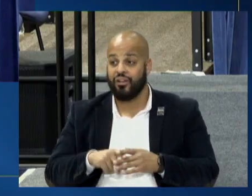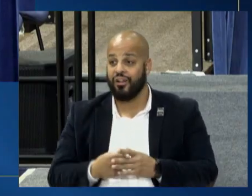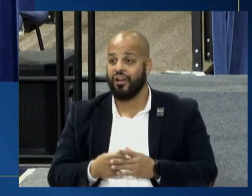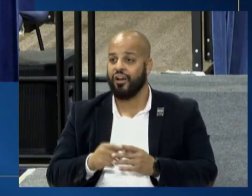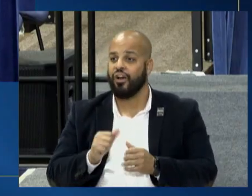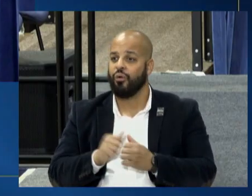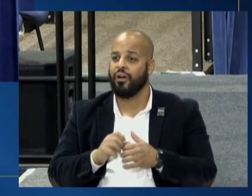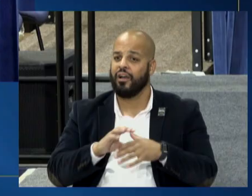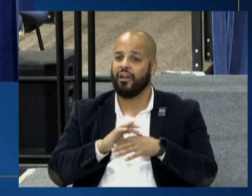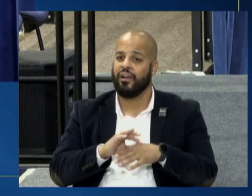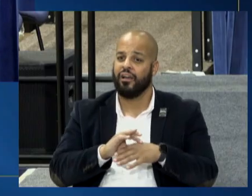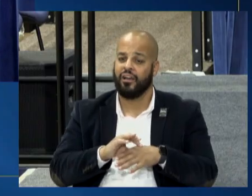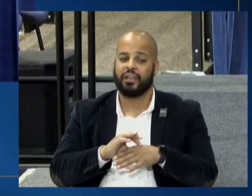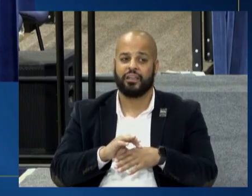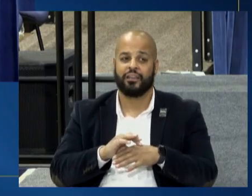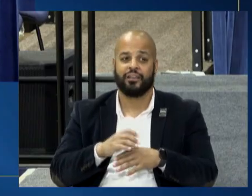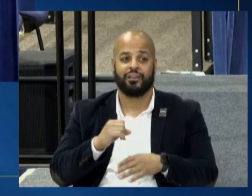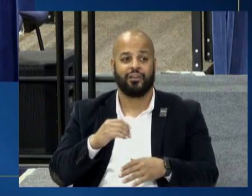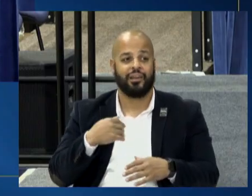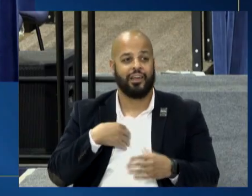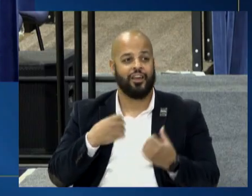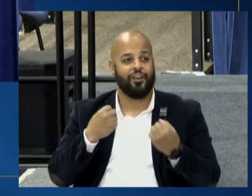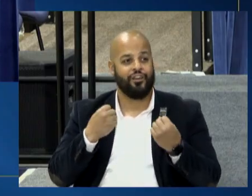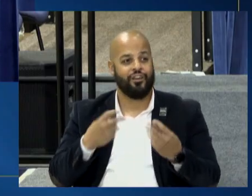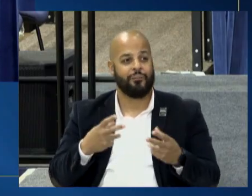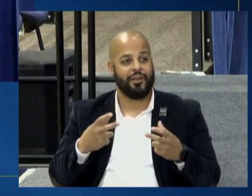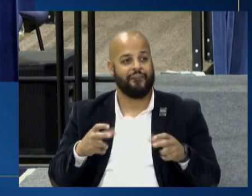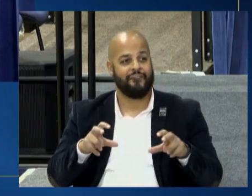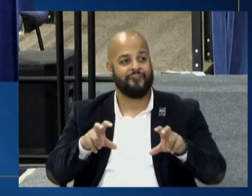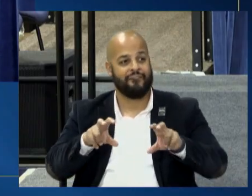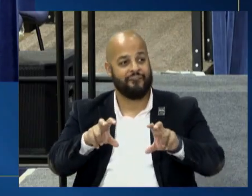So, there is so much investment, and there has been historically,